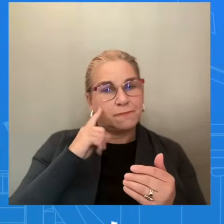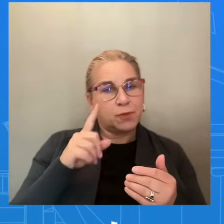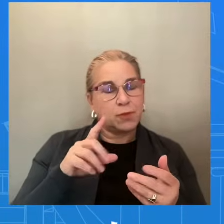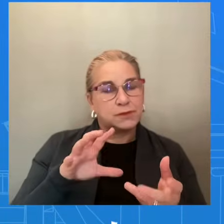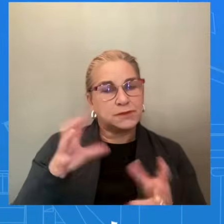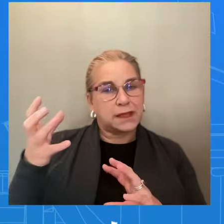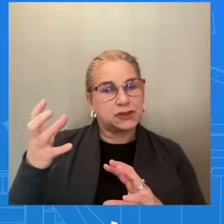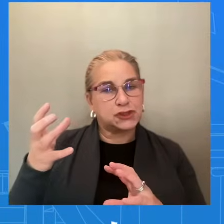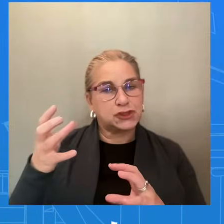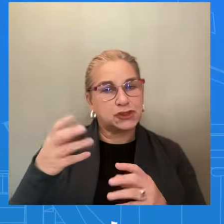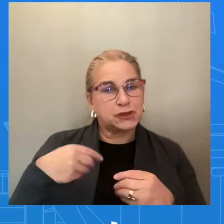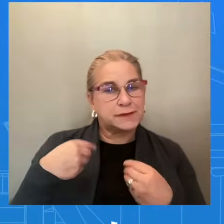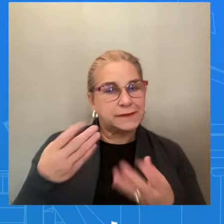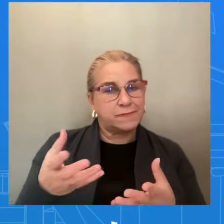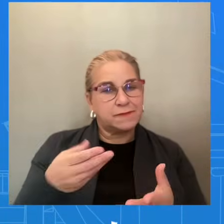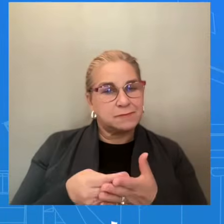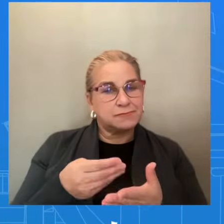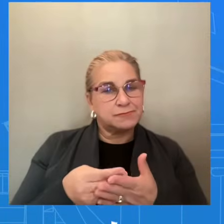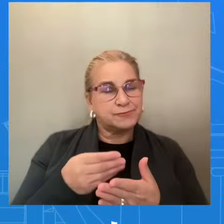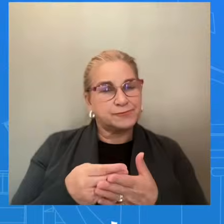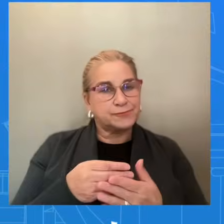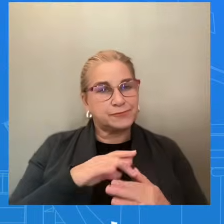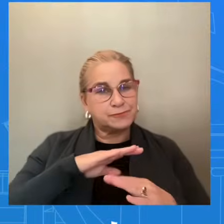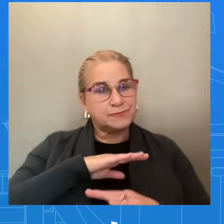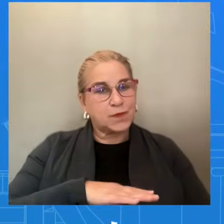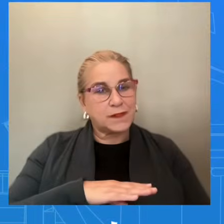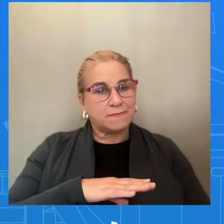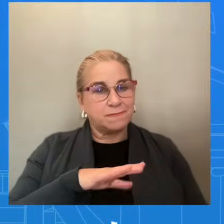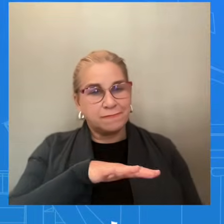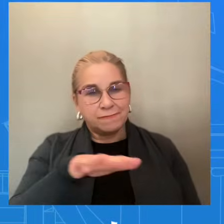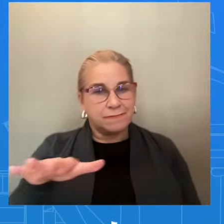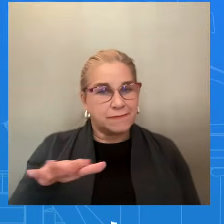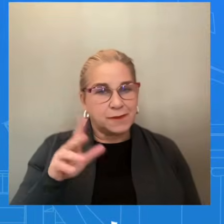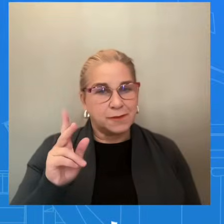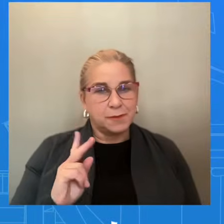when we tried to do, originally, the CR, we had a robust --